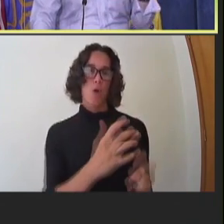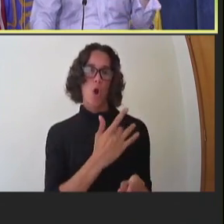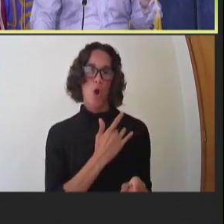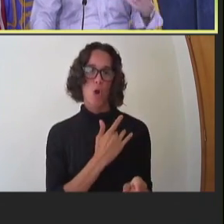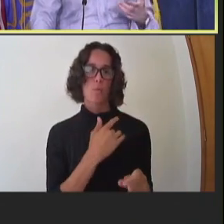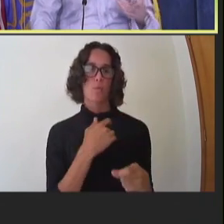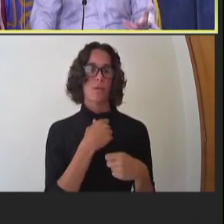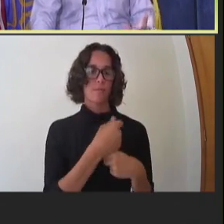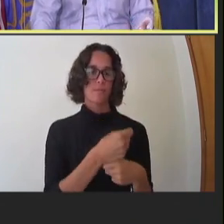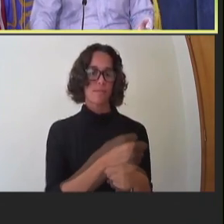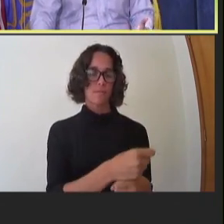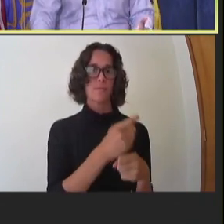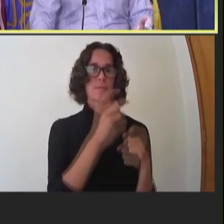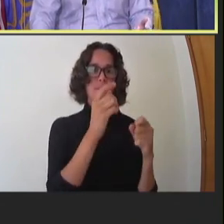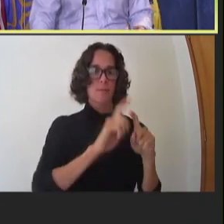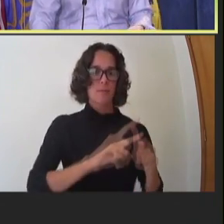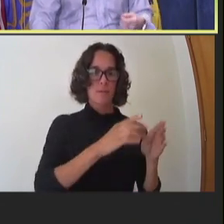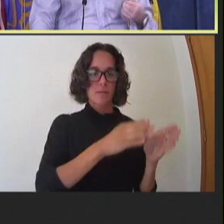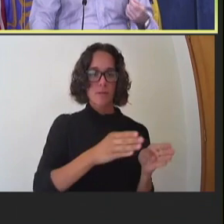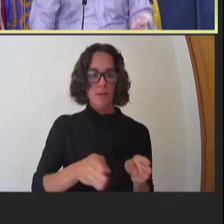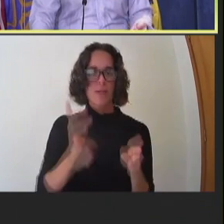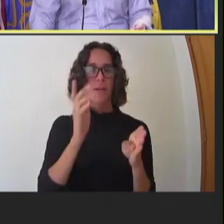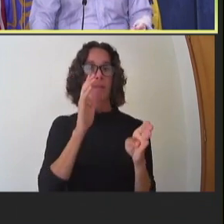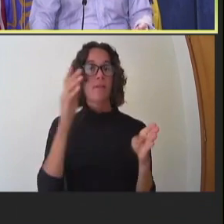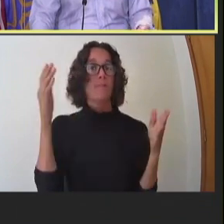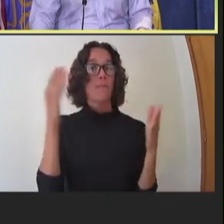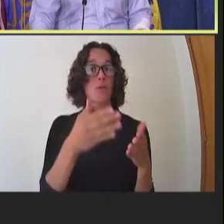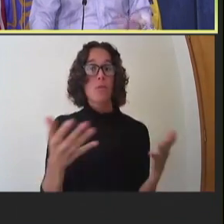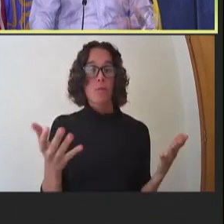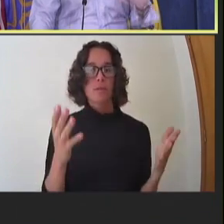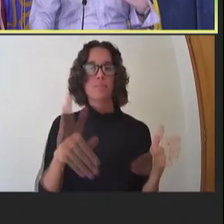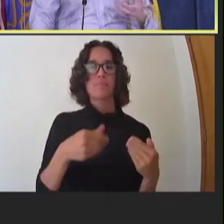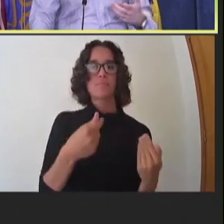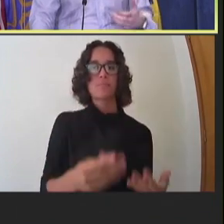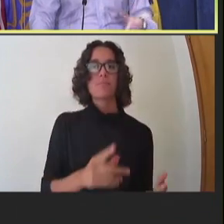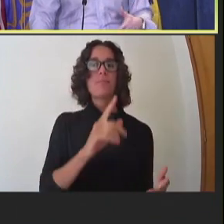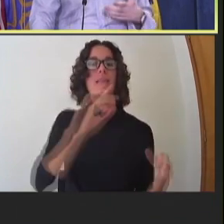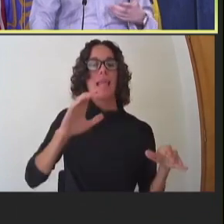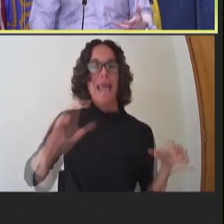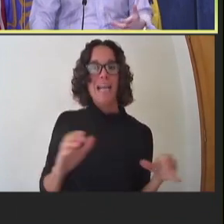delivering actionable analysis during outbreak emergencies and pre-positioning response-ready